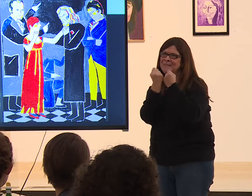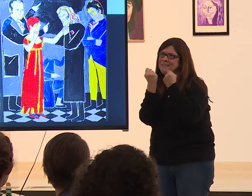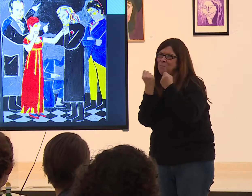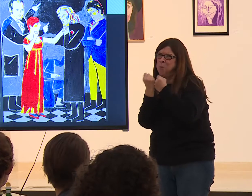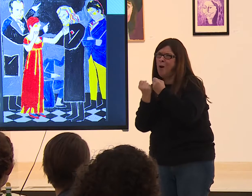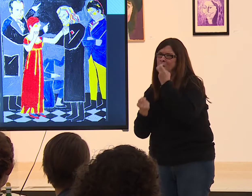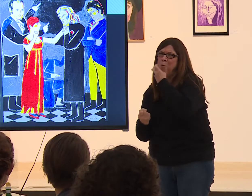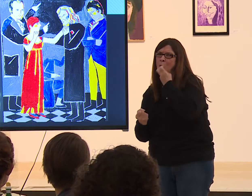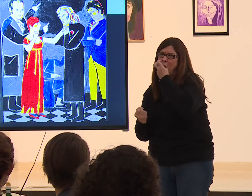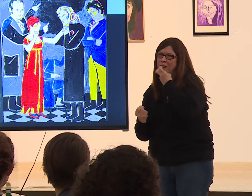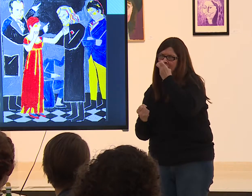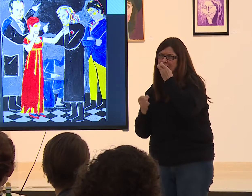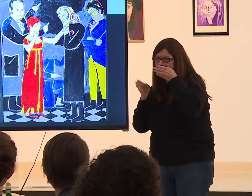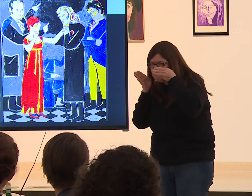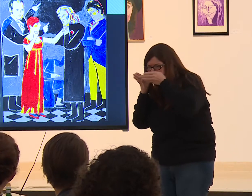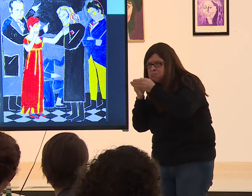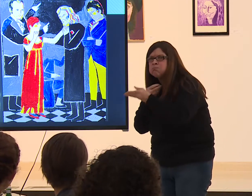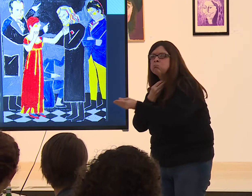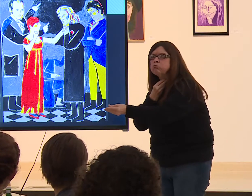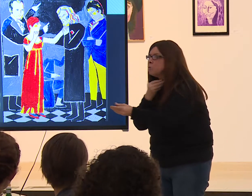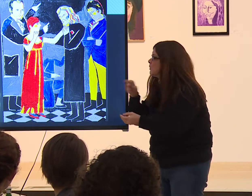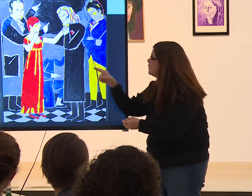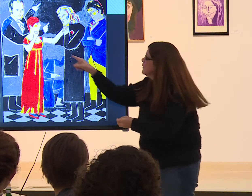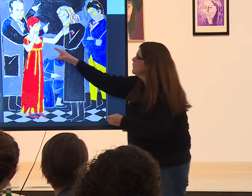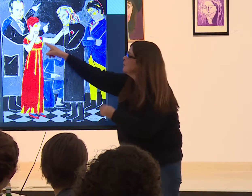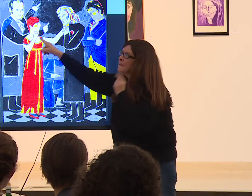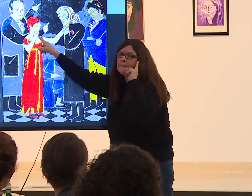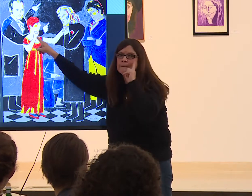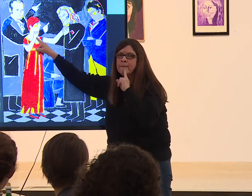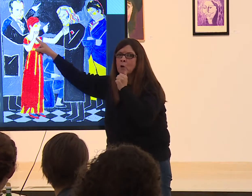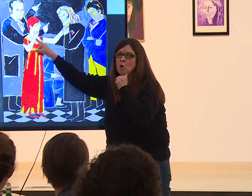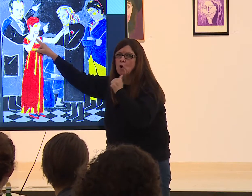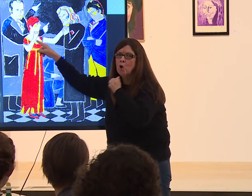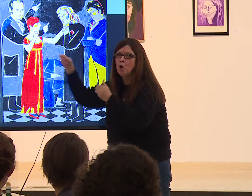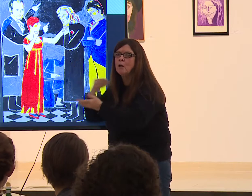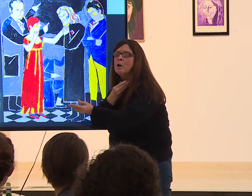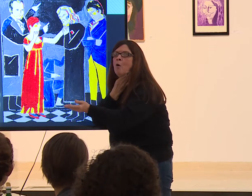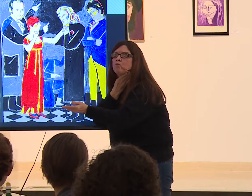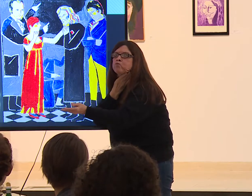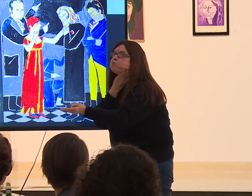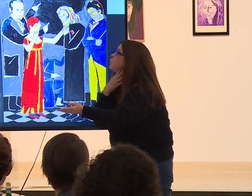Sicard really was supporting oralism. You can see that here, in how he's teaching